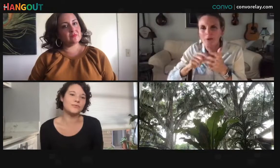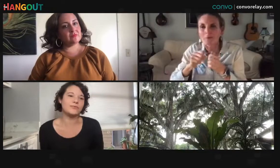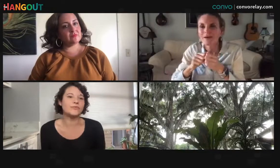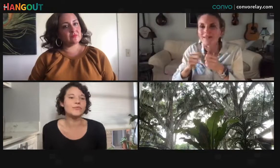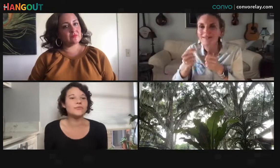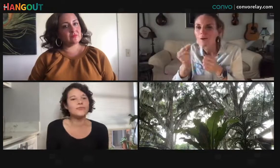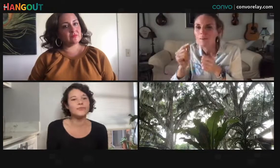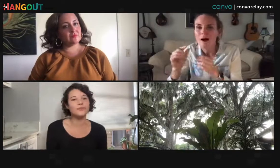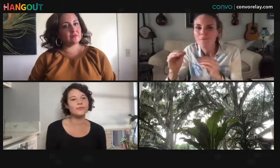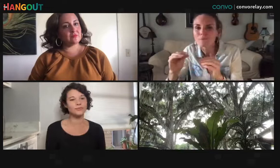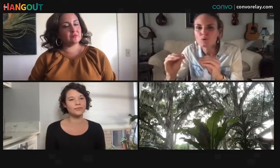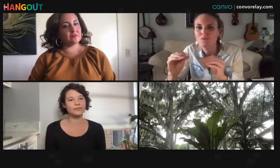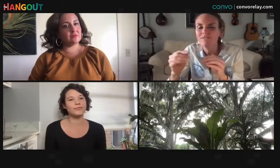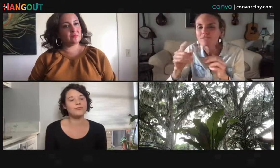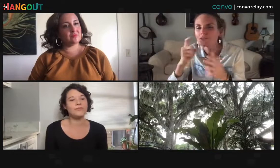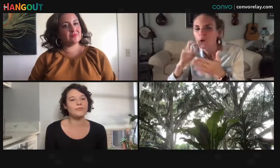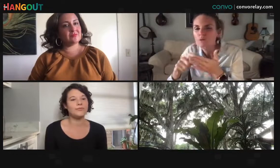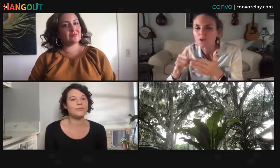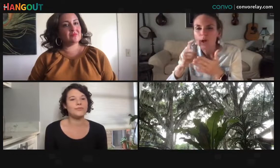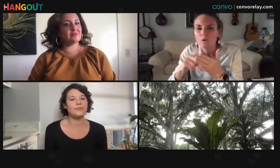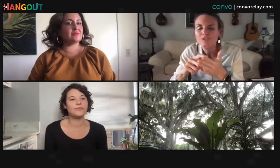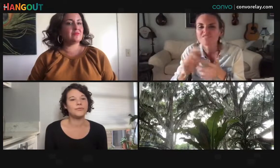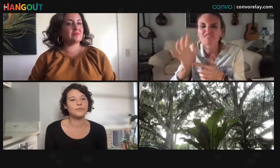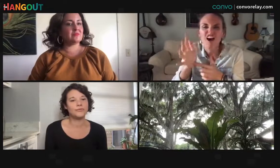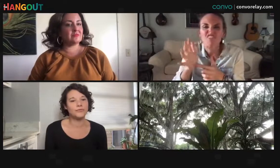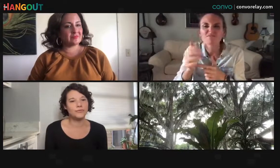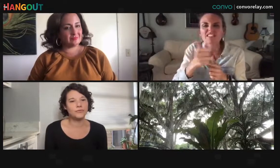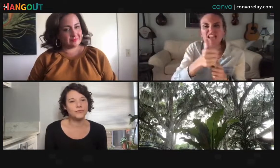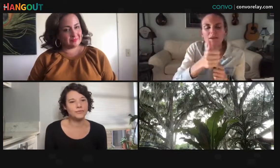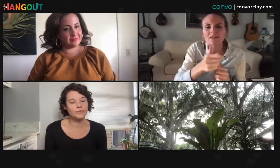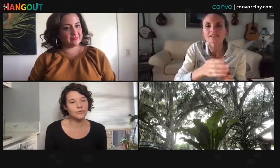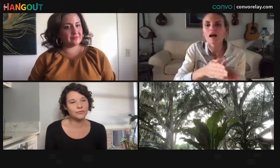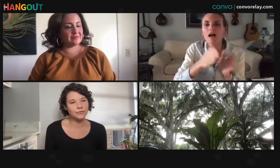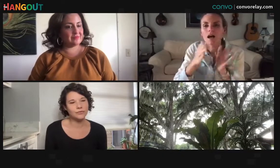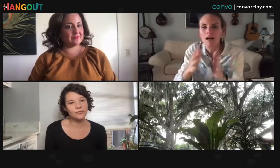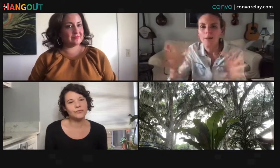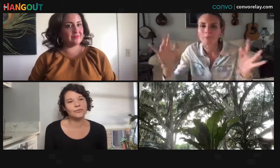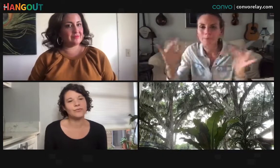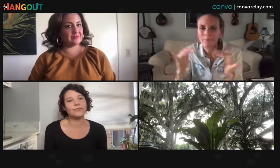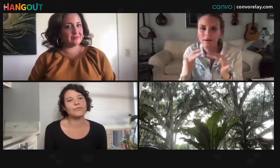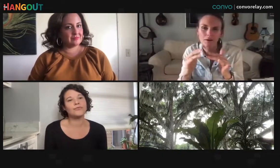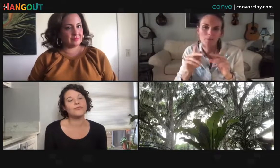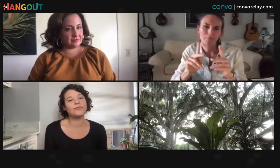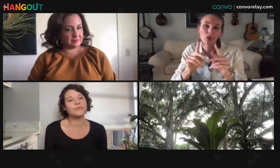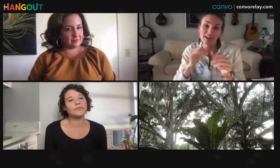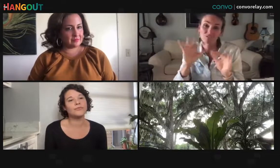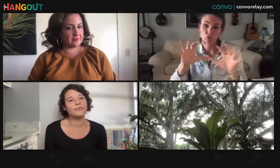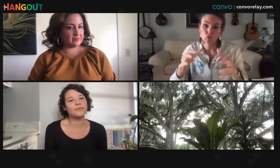the invitations where we start with maybe what movement we notice we may spend five or ten minutes doing that